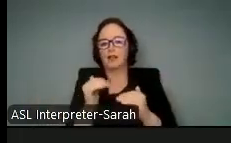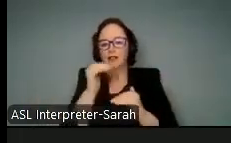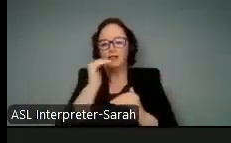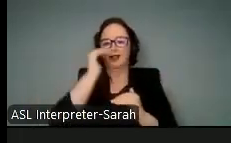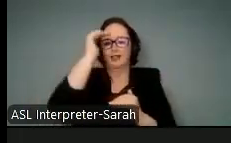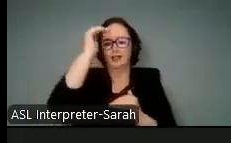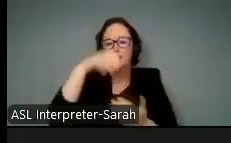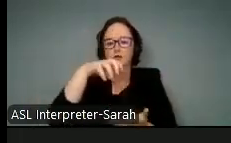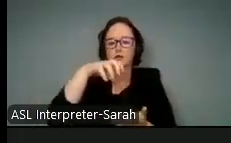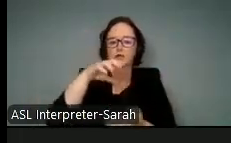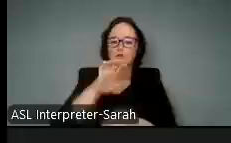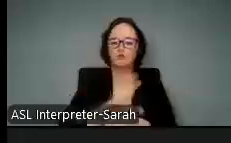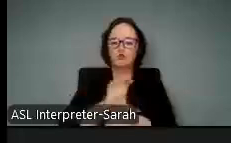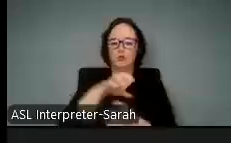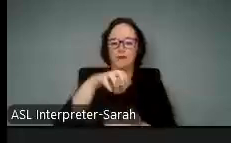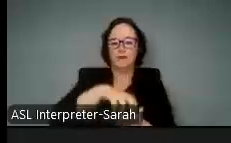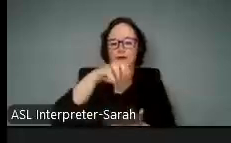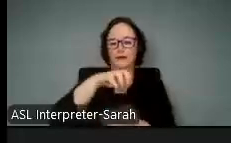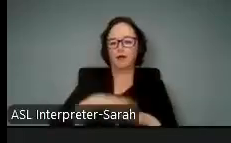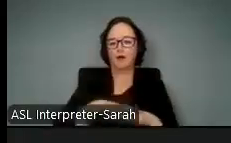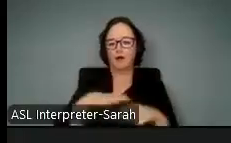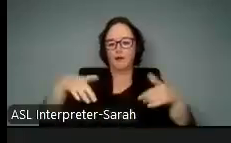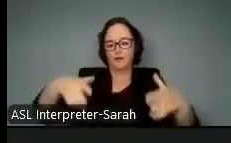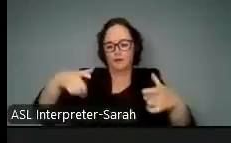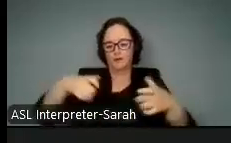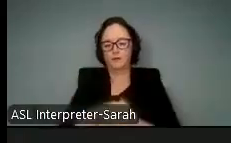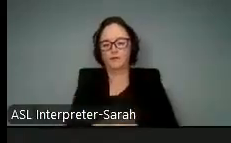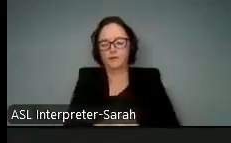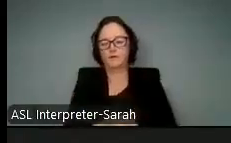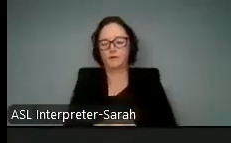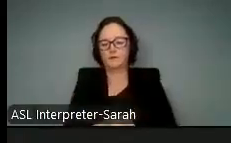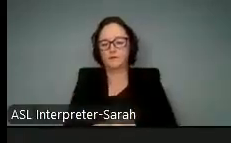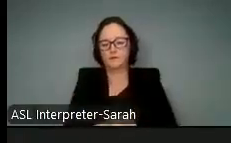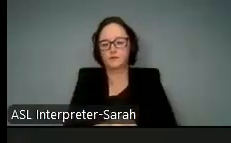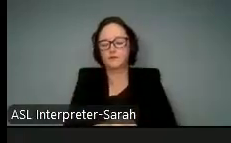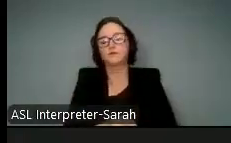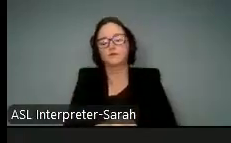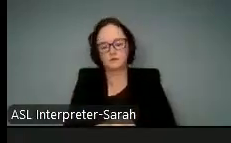and it gets at the first point we're going to talk about which is decorative versus meaningful.